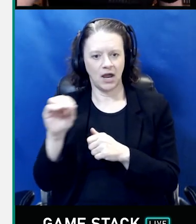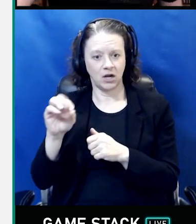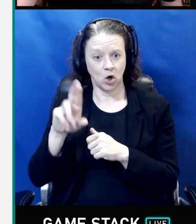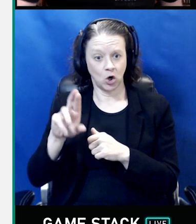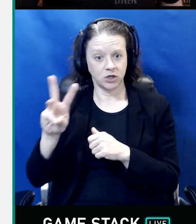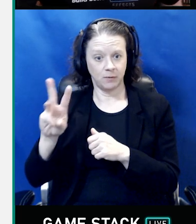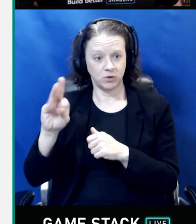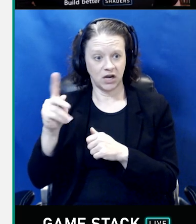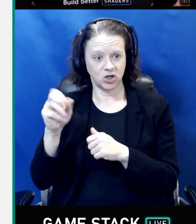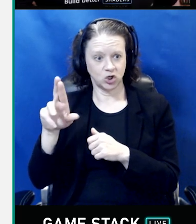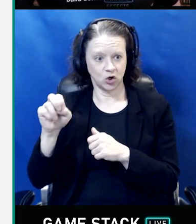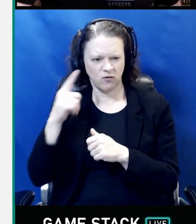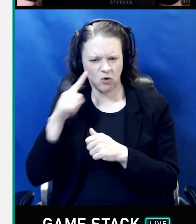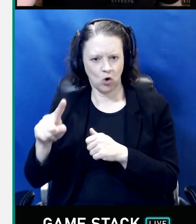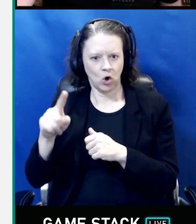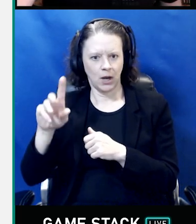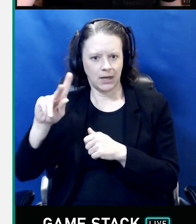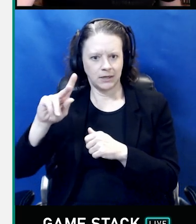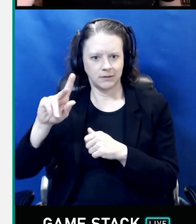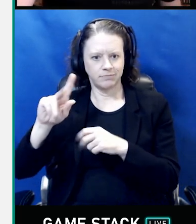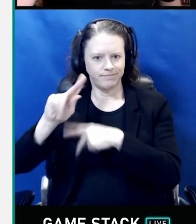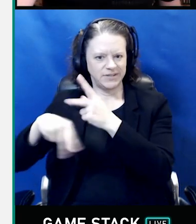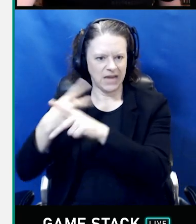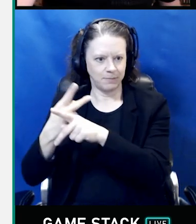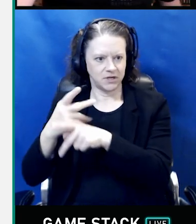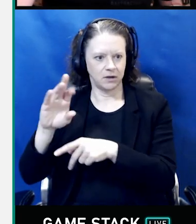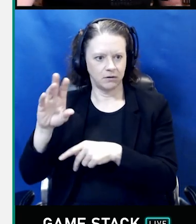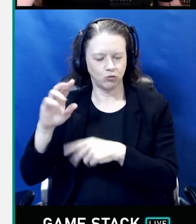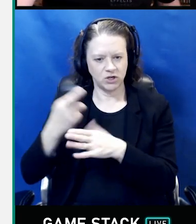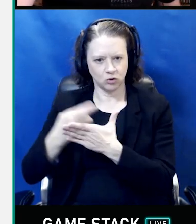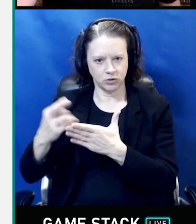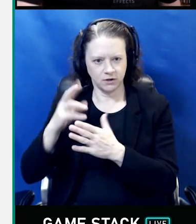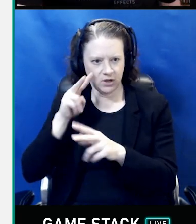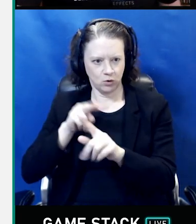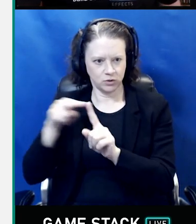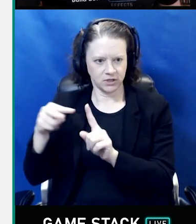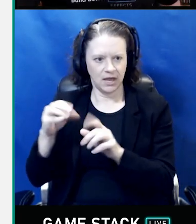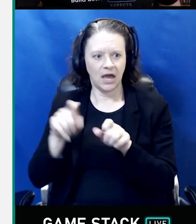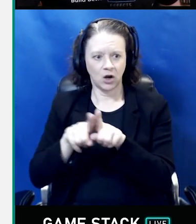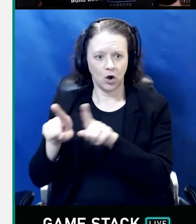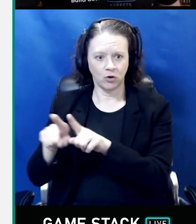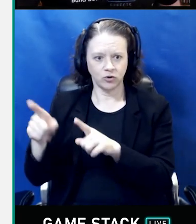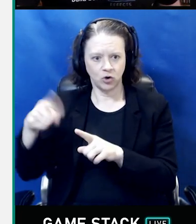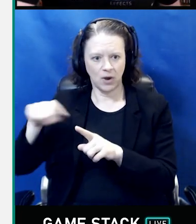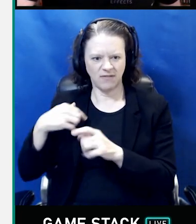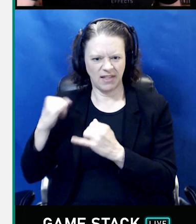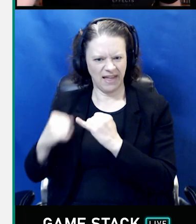but that needs to be queried in order to check whether you can make use of these or not. And that's pretty much it.